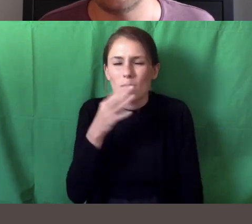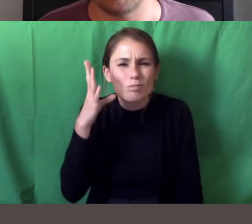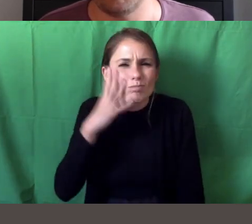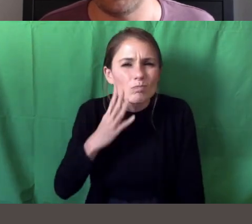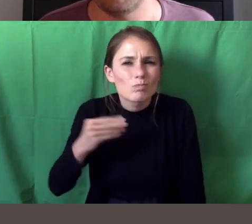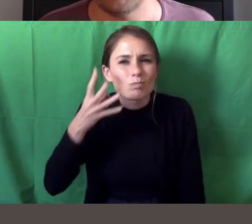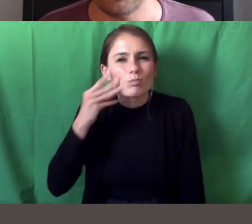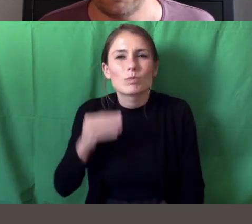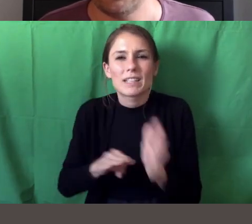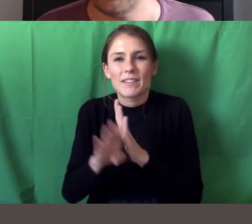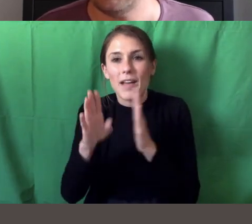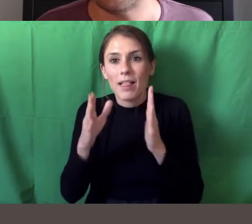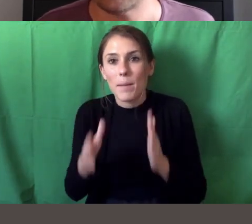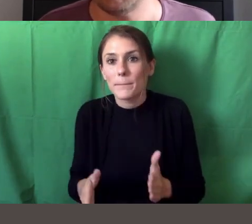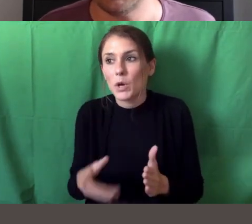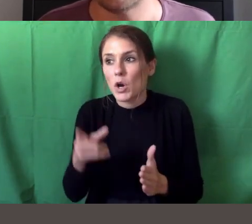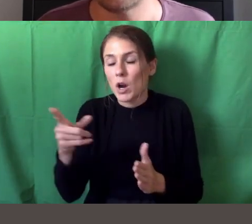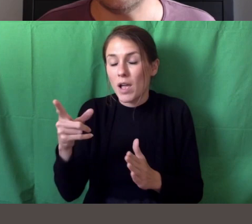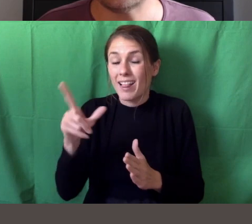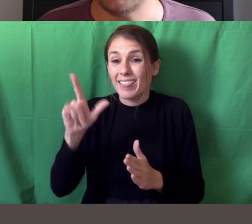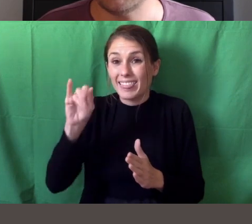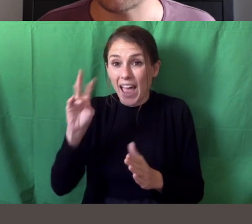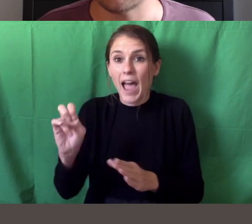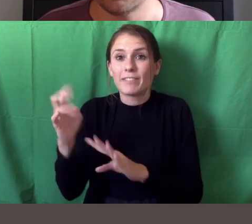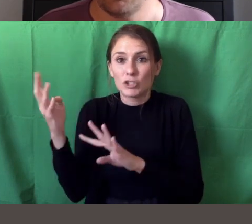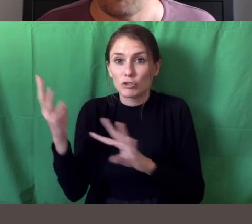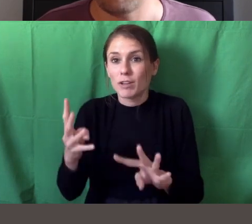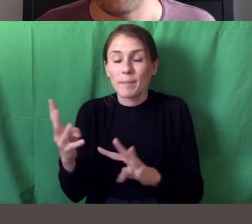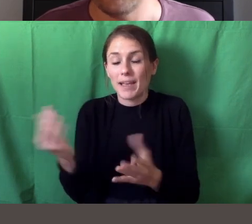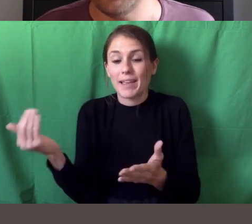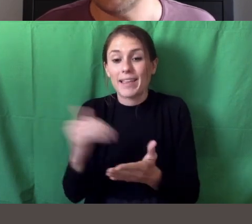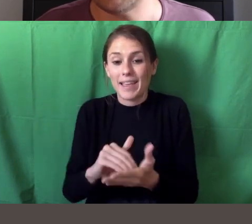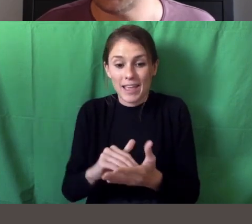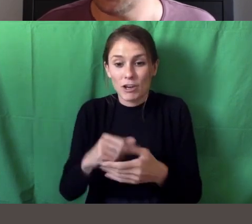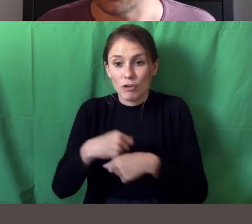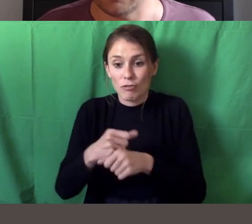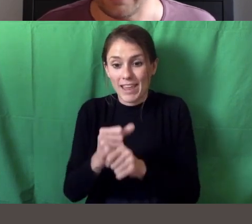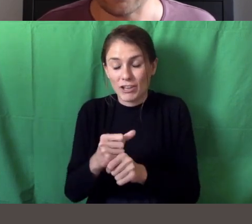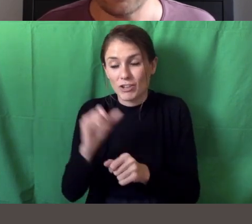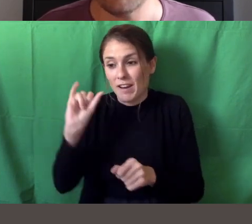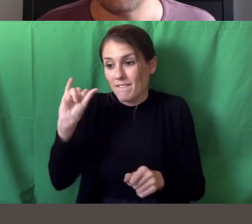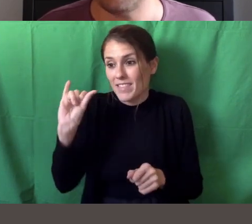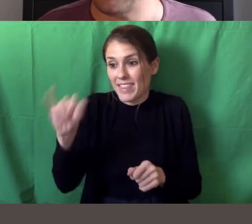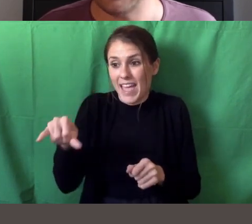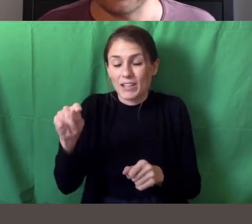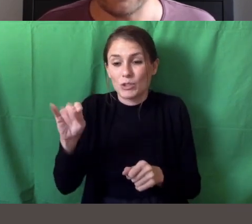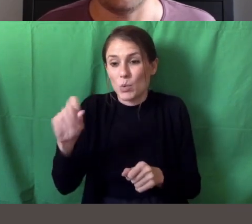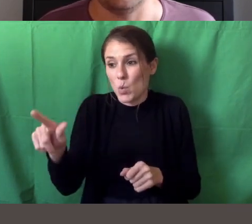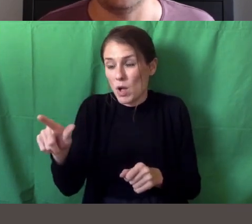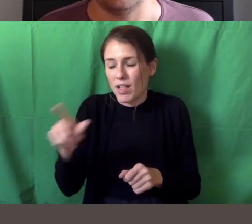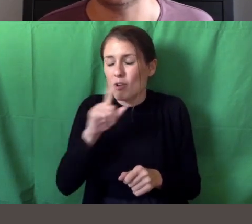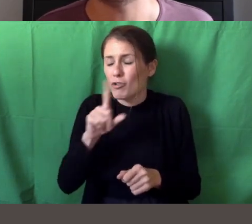there was this very experienced developer, live streaming the recreation of this tool